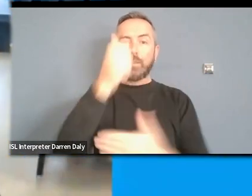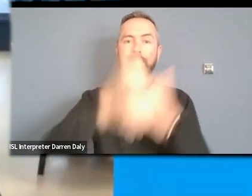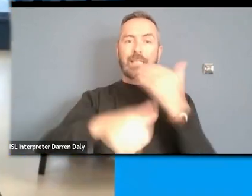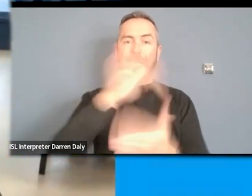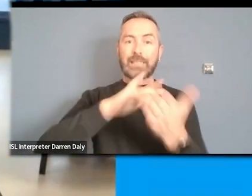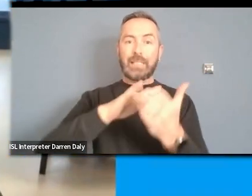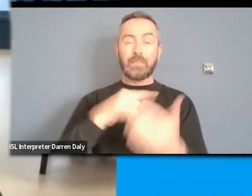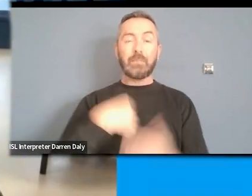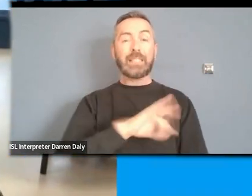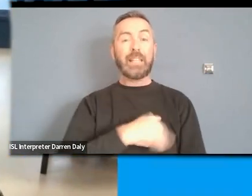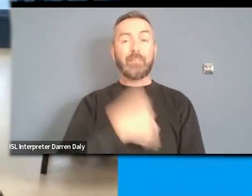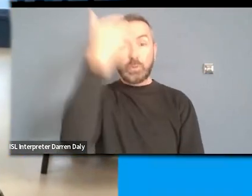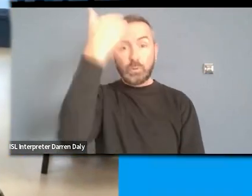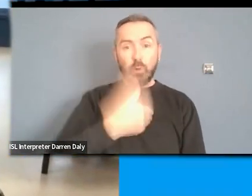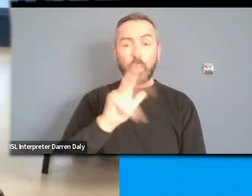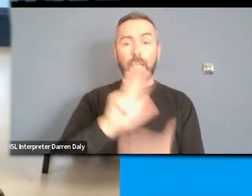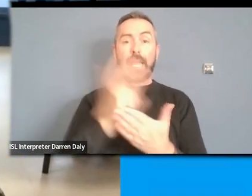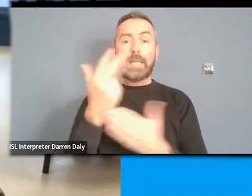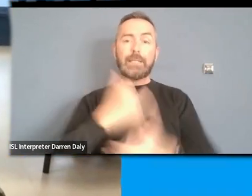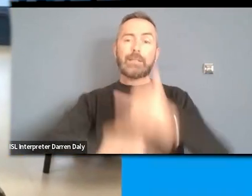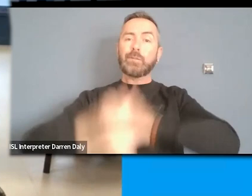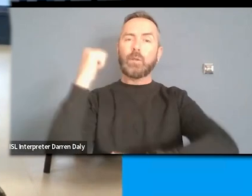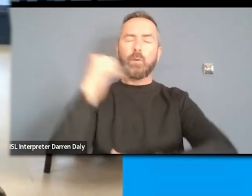I had a stroke 18 years ago and it changed my life.